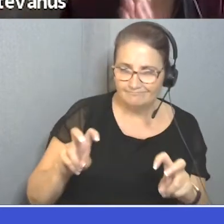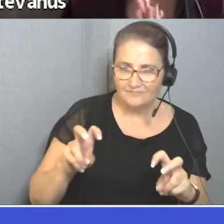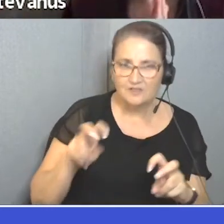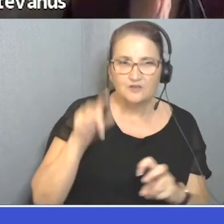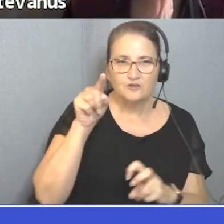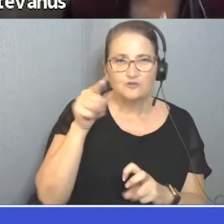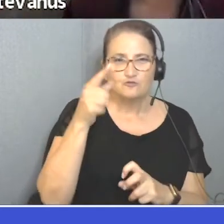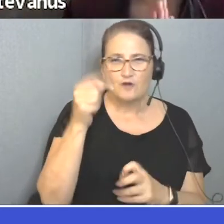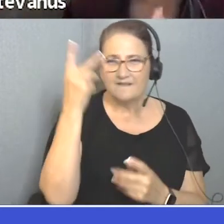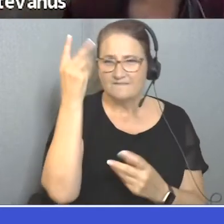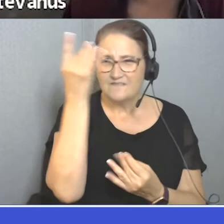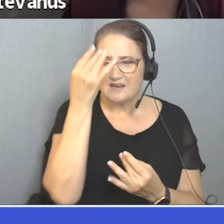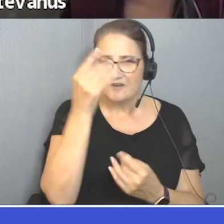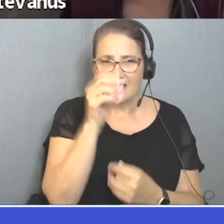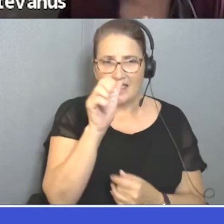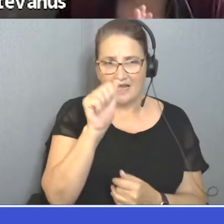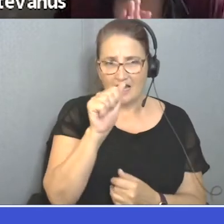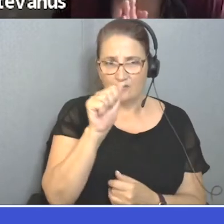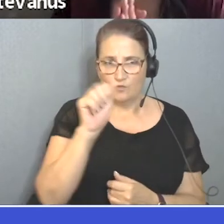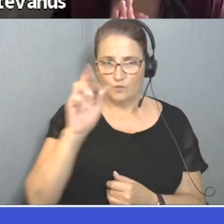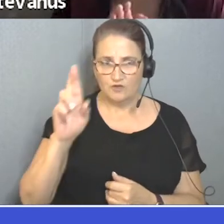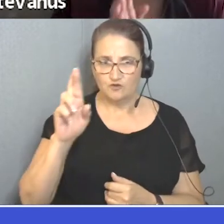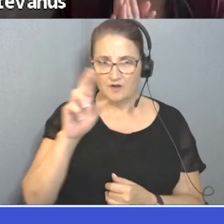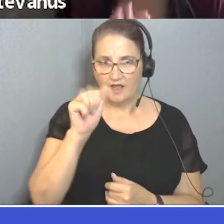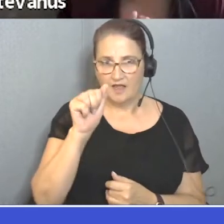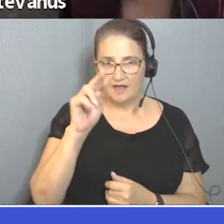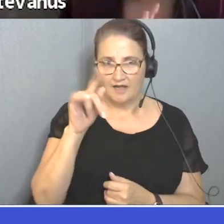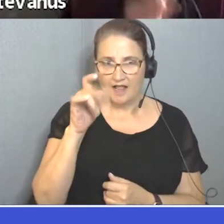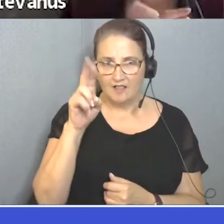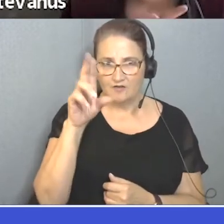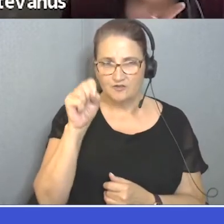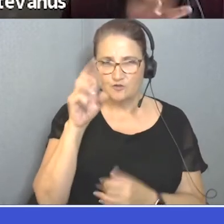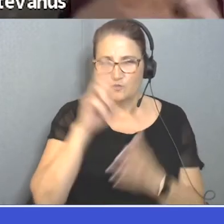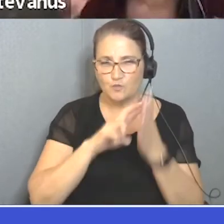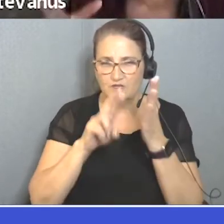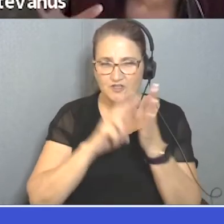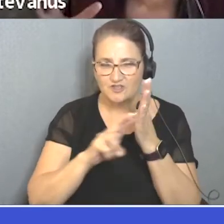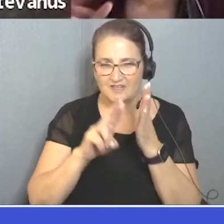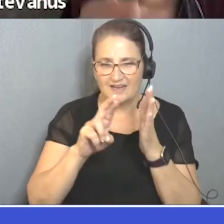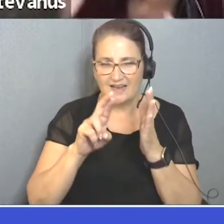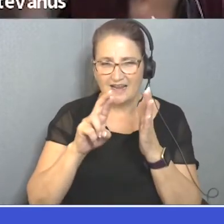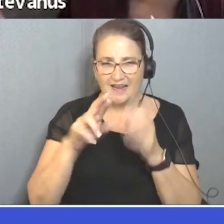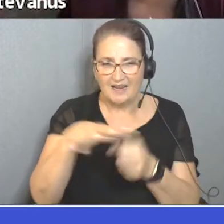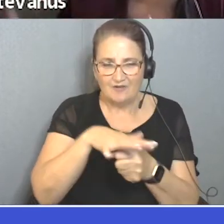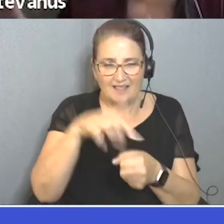allows you to draw some analogies. So brainstorm a list of analogous research areas that could help provide inspiration that's intentionally